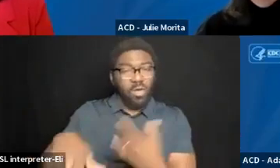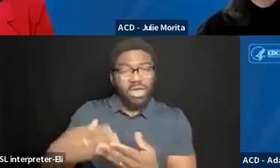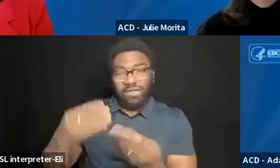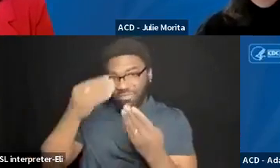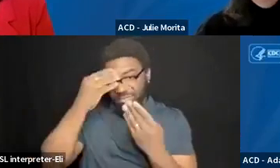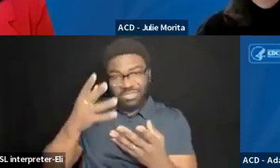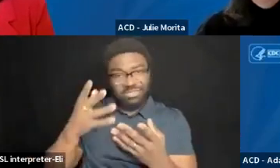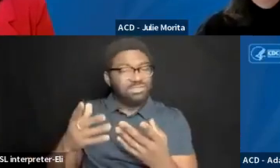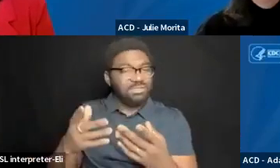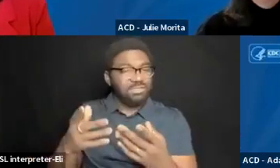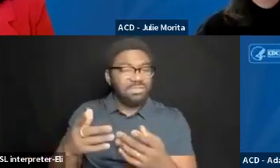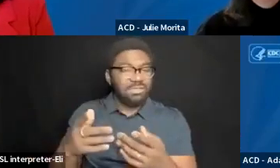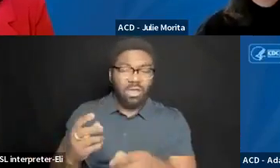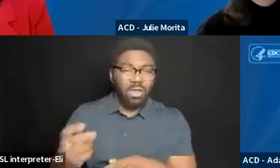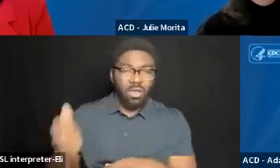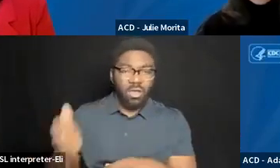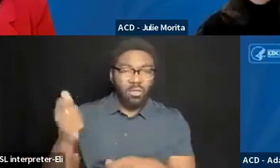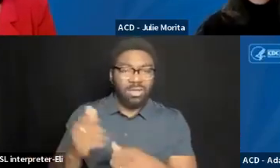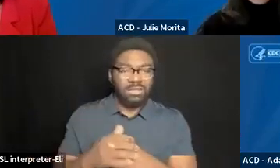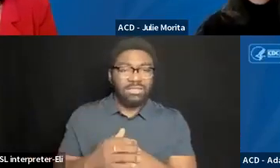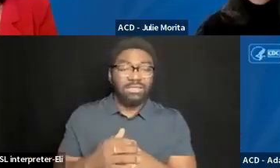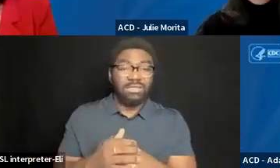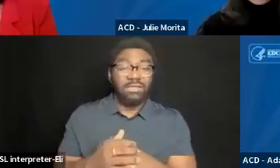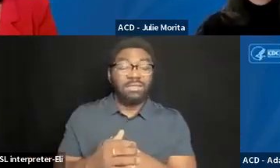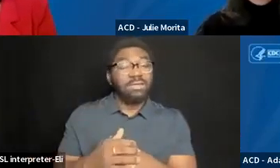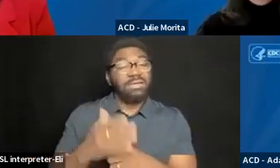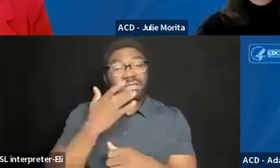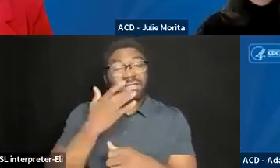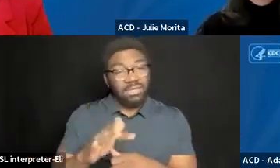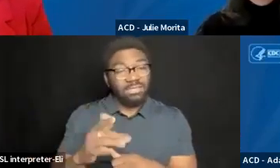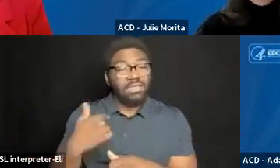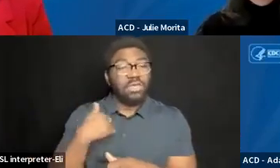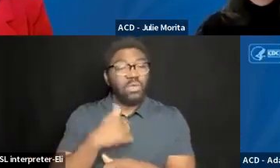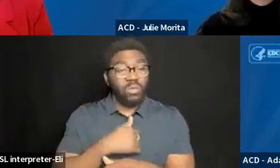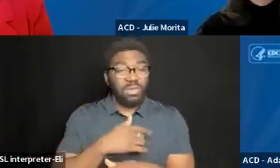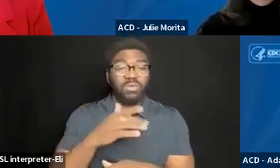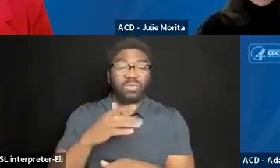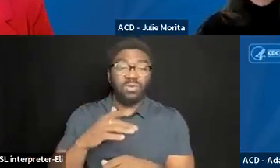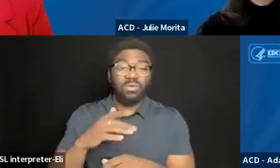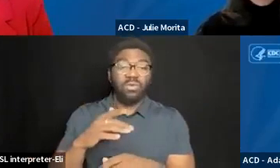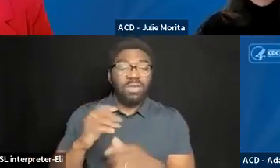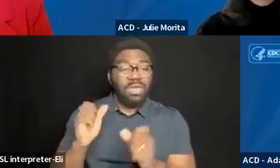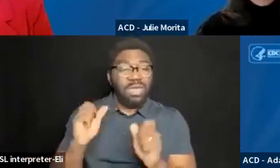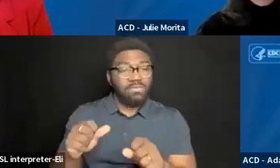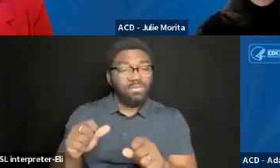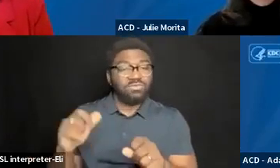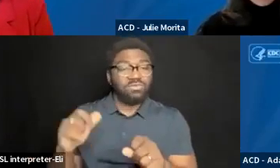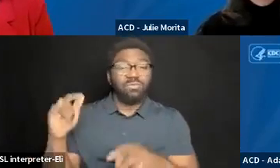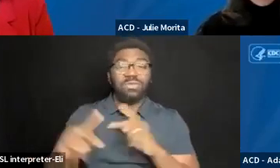But we quickly were able to funnel passengers to do screening during Ebola for people